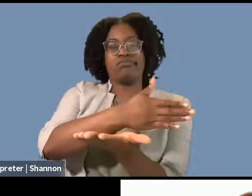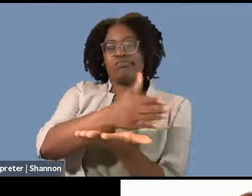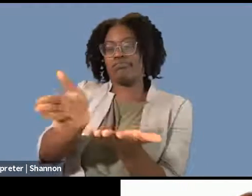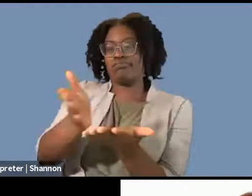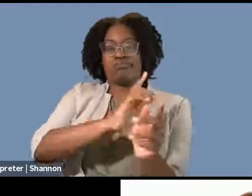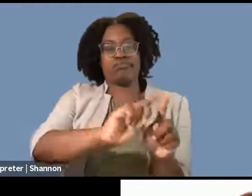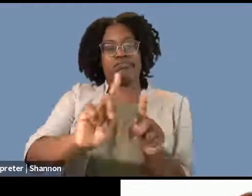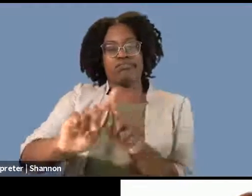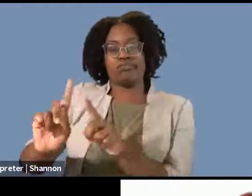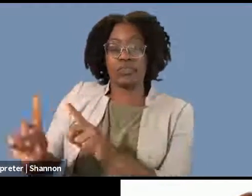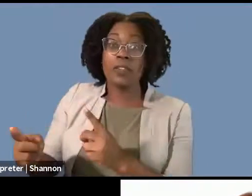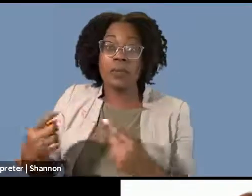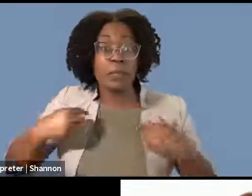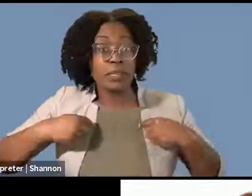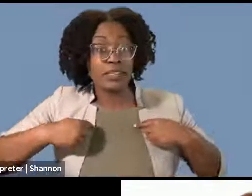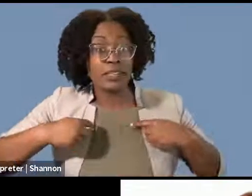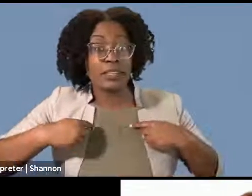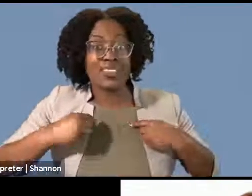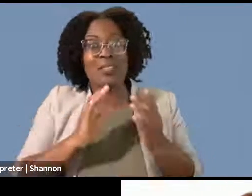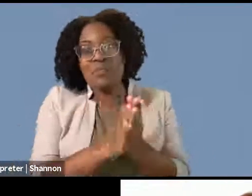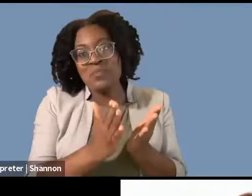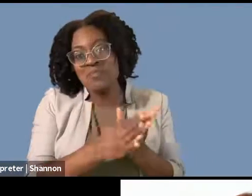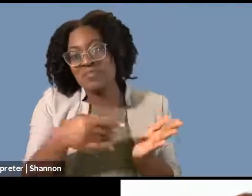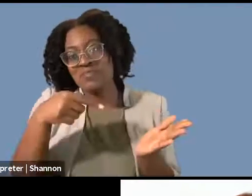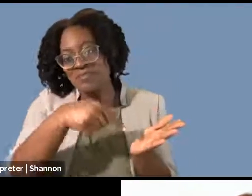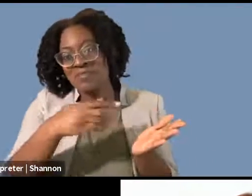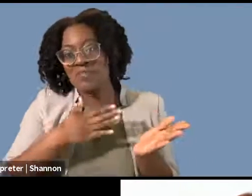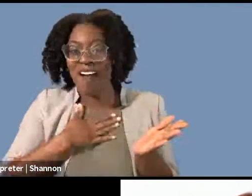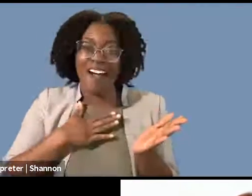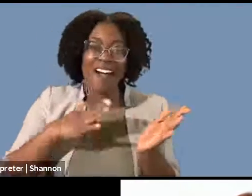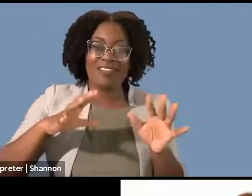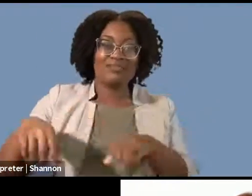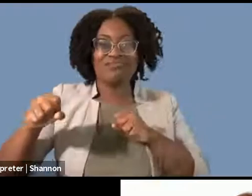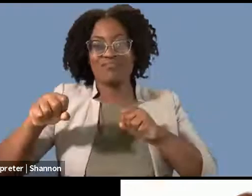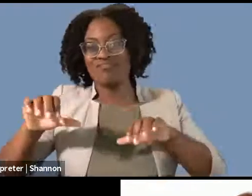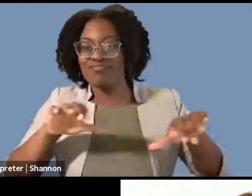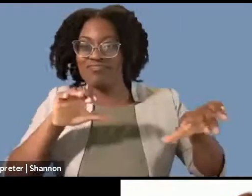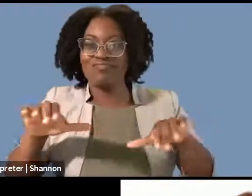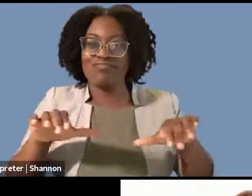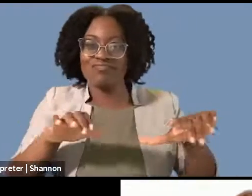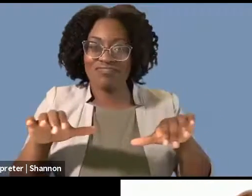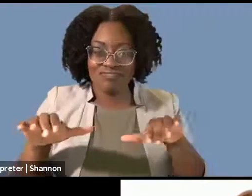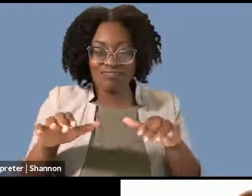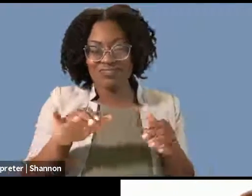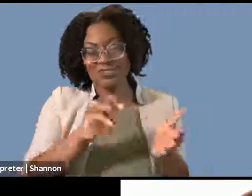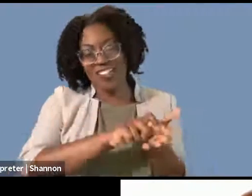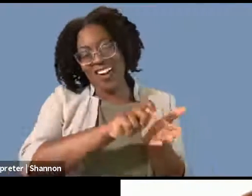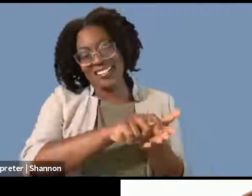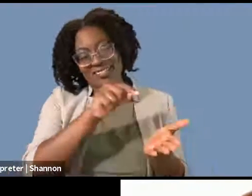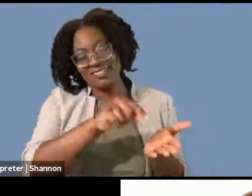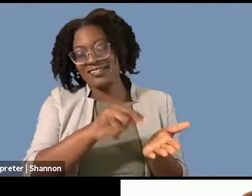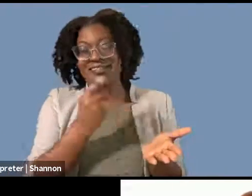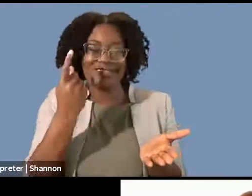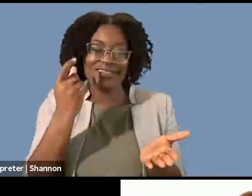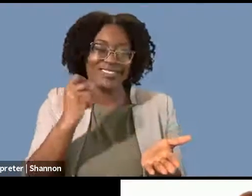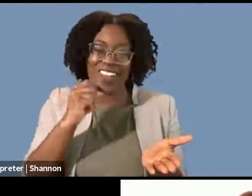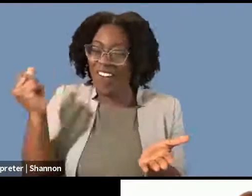this book but not everybody is going to write a book. I think the marching and so on is wonderful